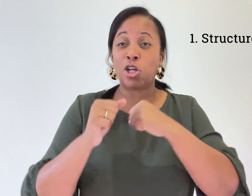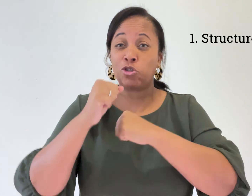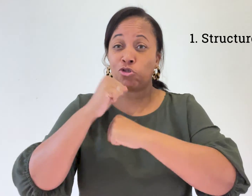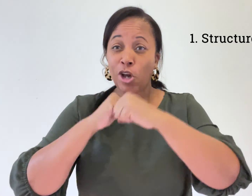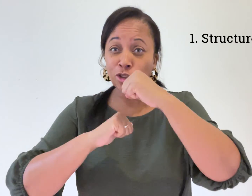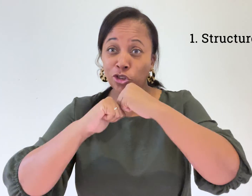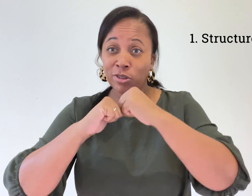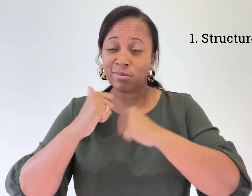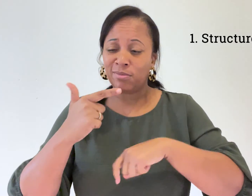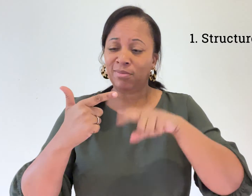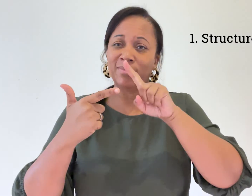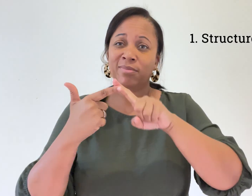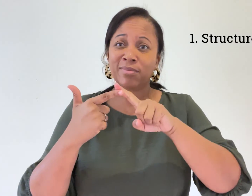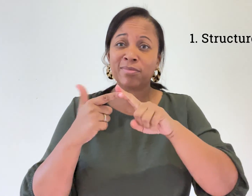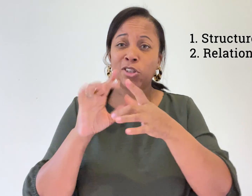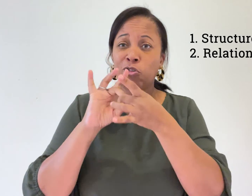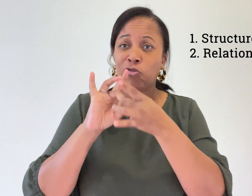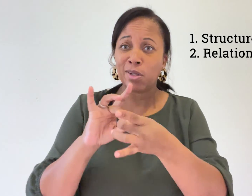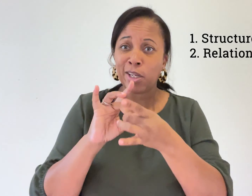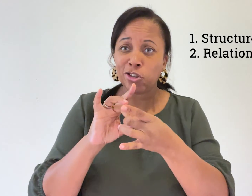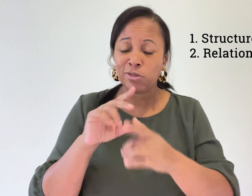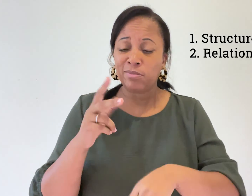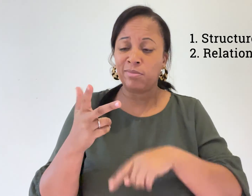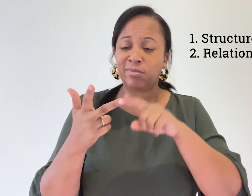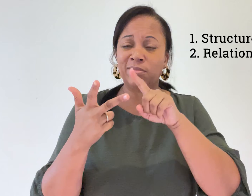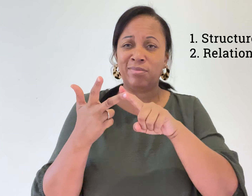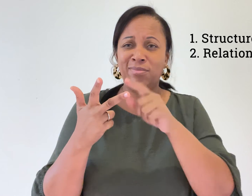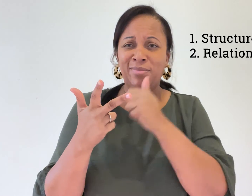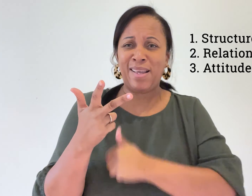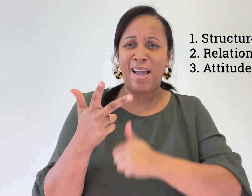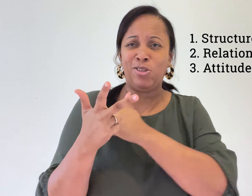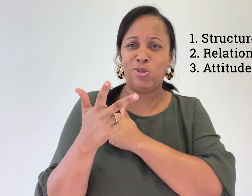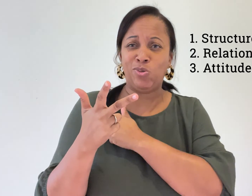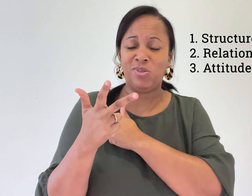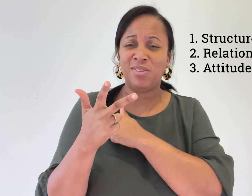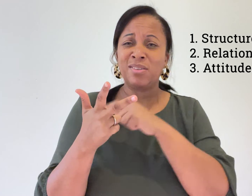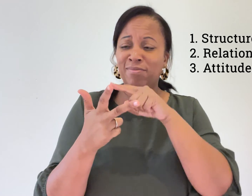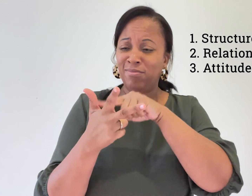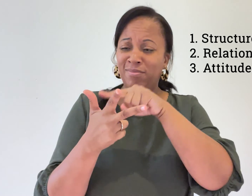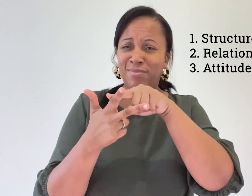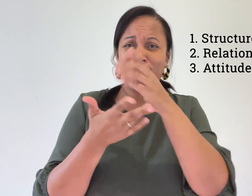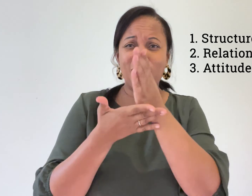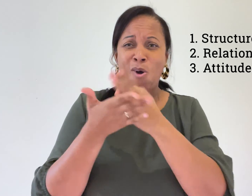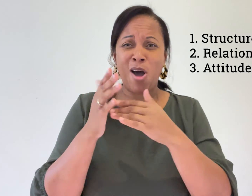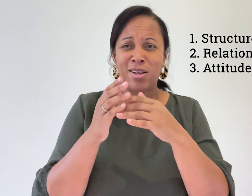structures, relationships, and attitudes.